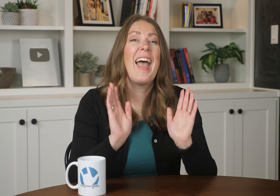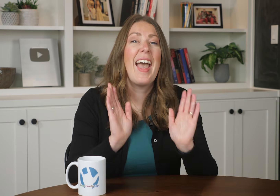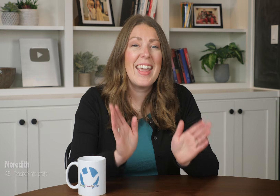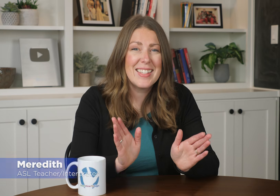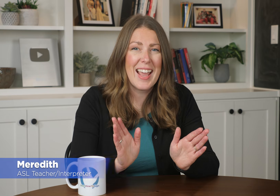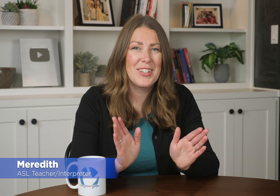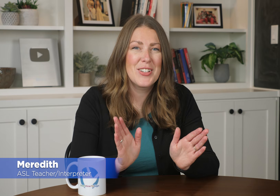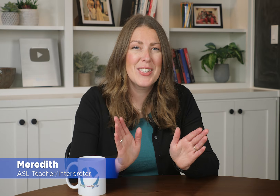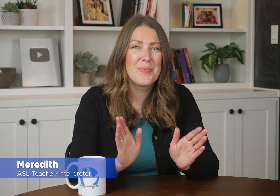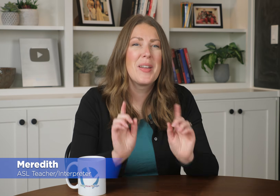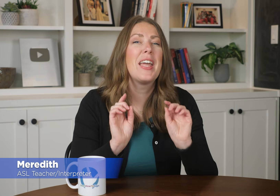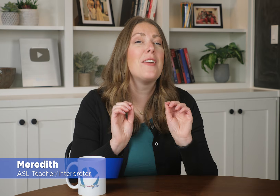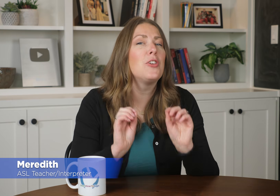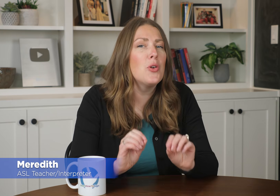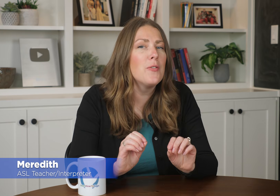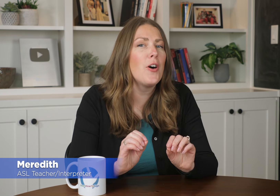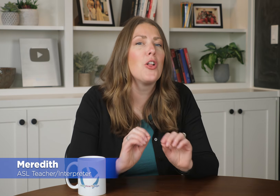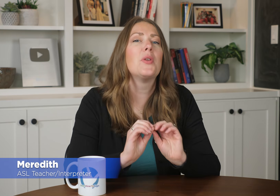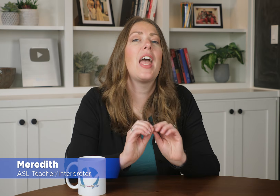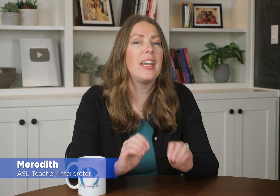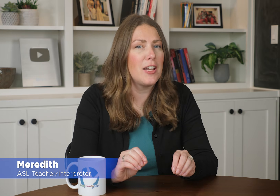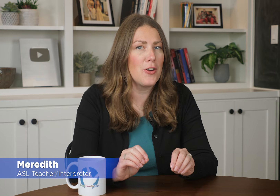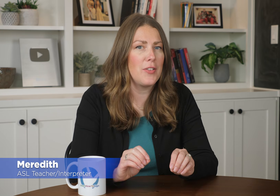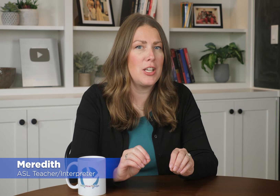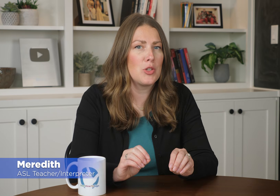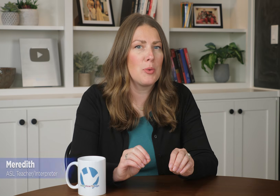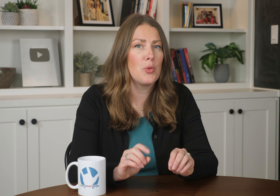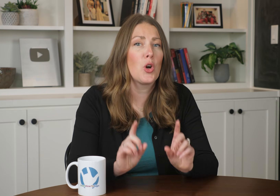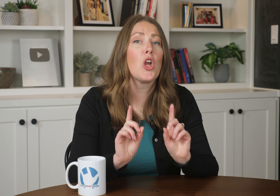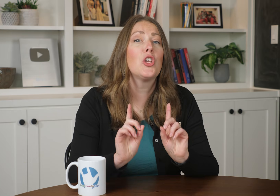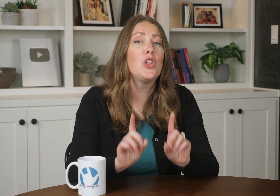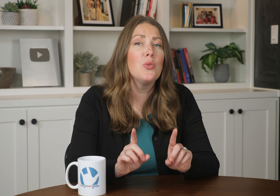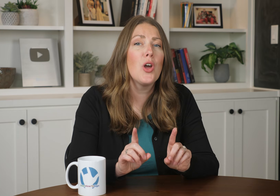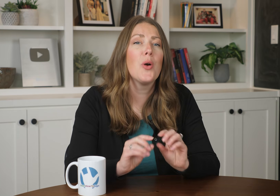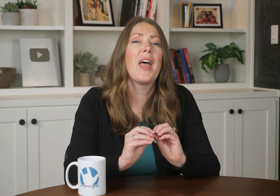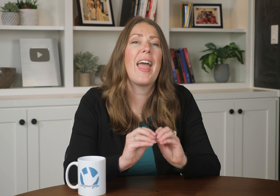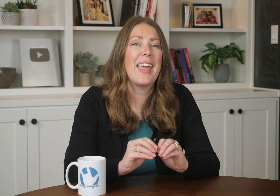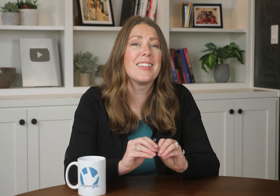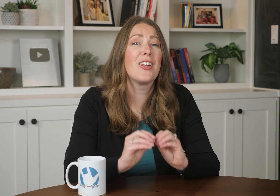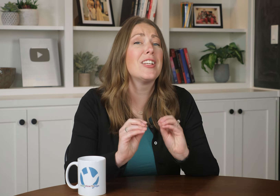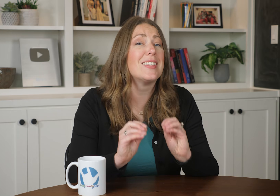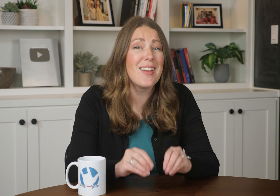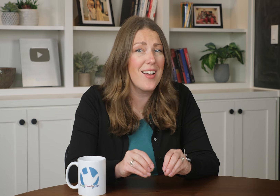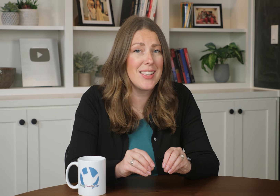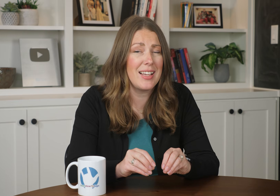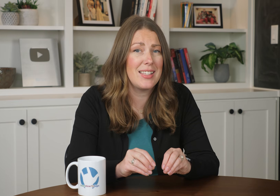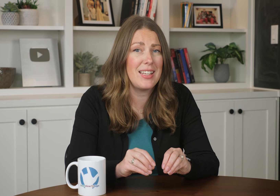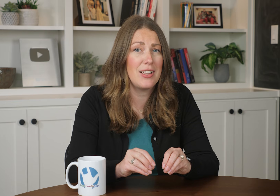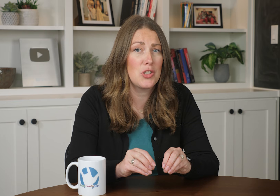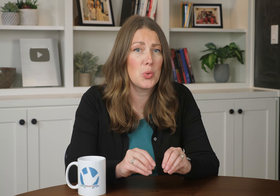Hey signers! If you have followed any of our videos before you know that ASL is not signs in English